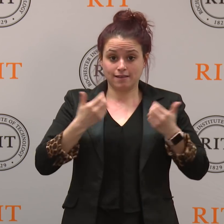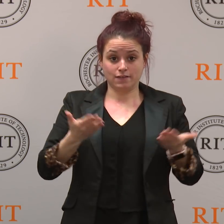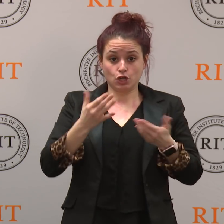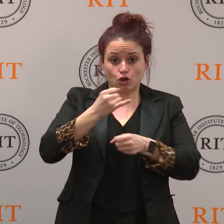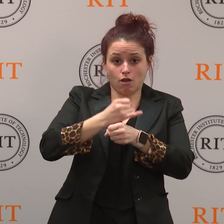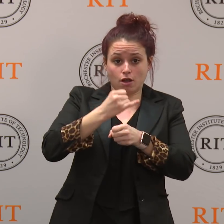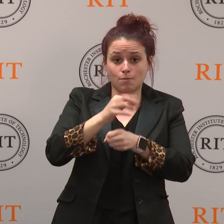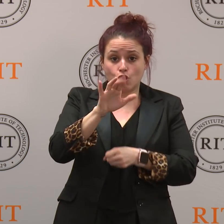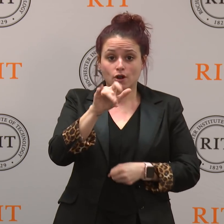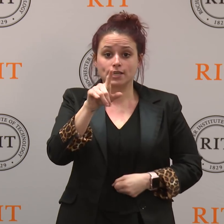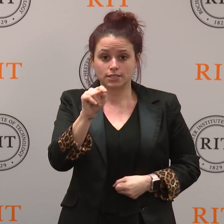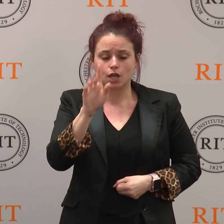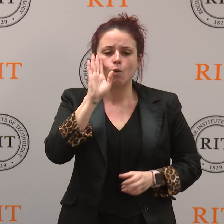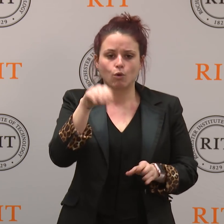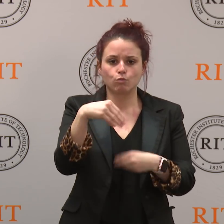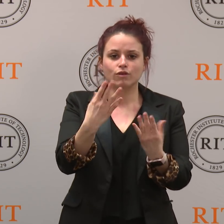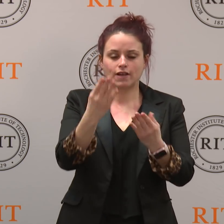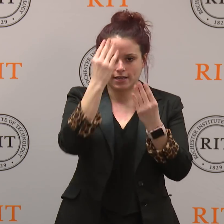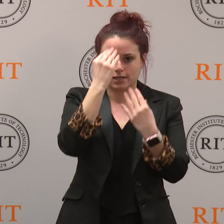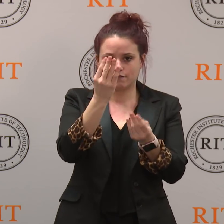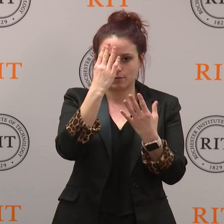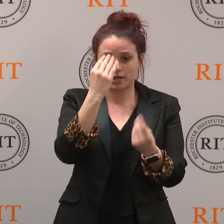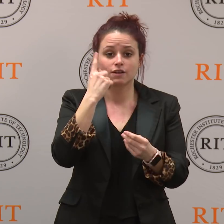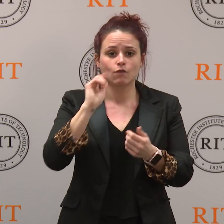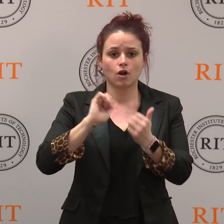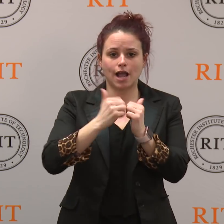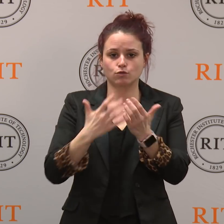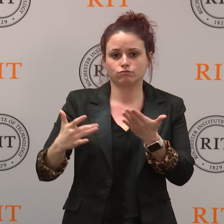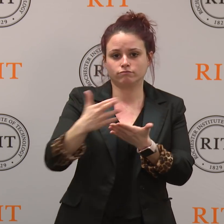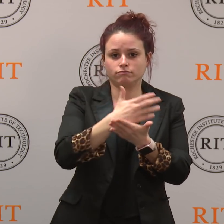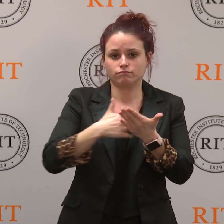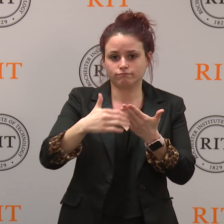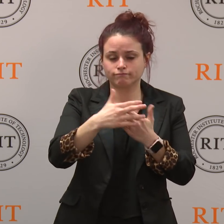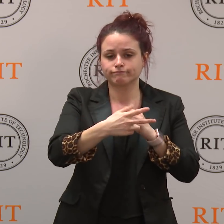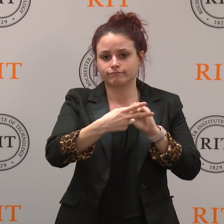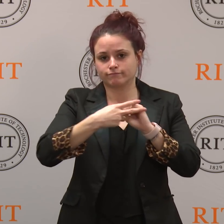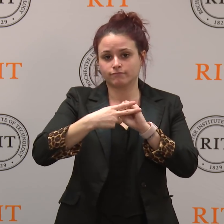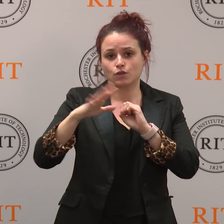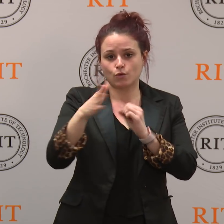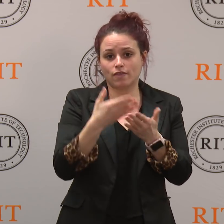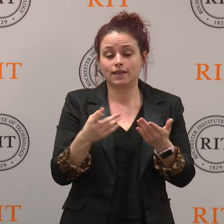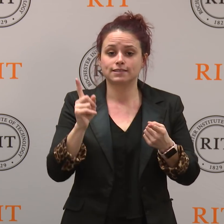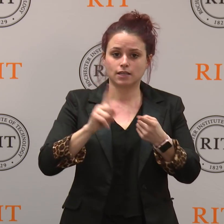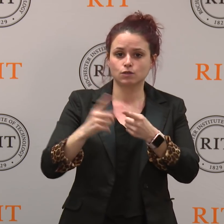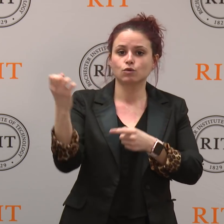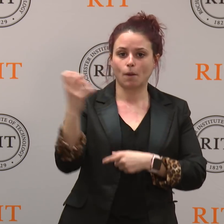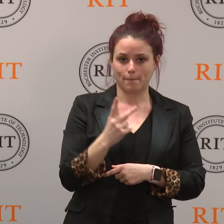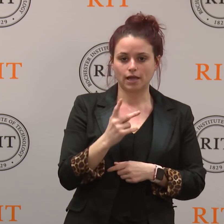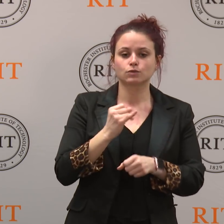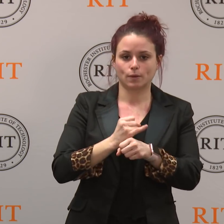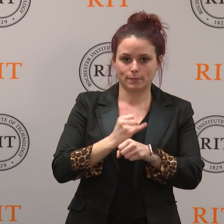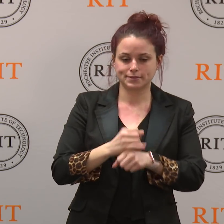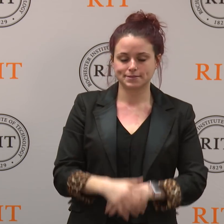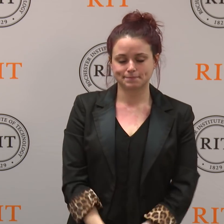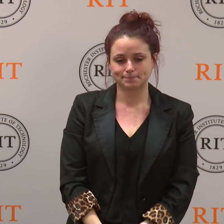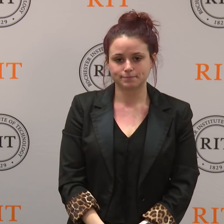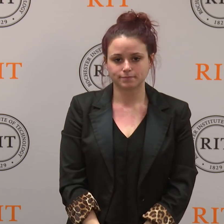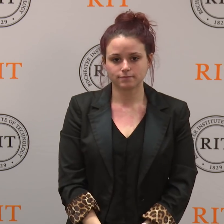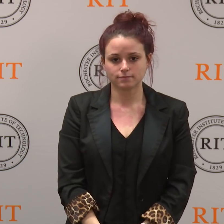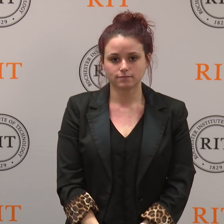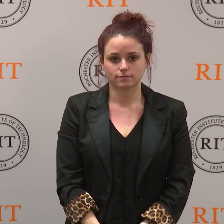we will provide information on how get them safely stored until you can return.